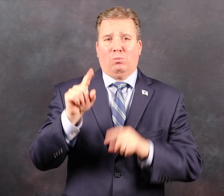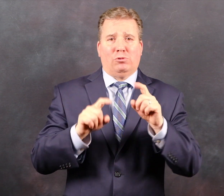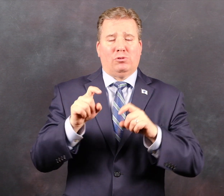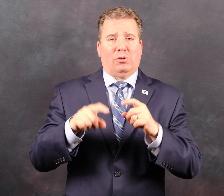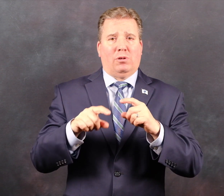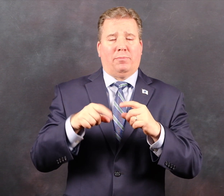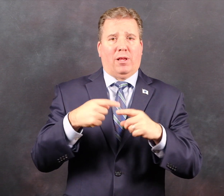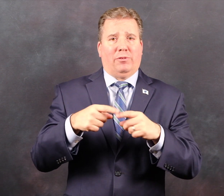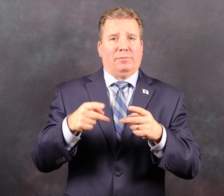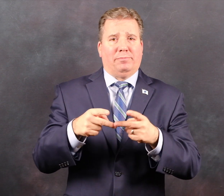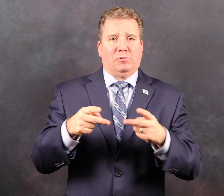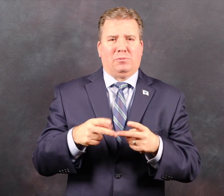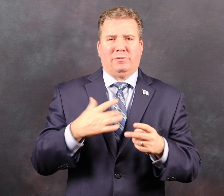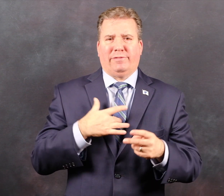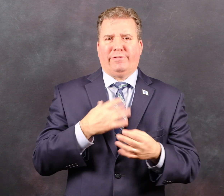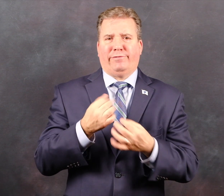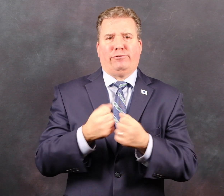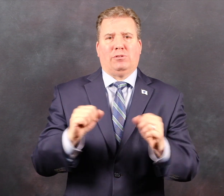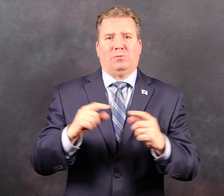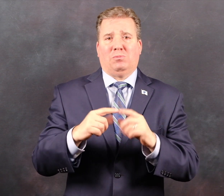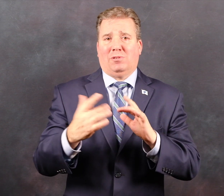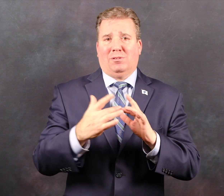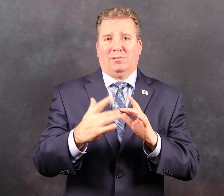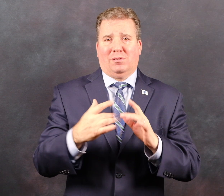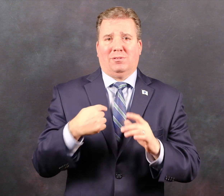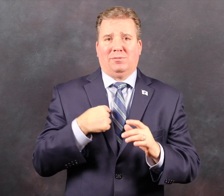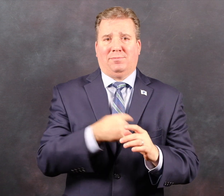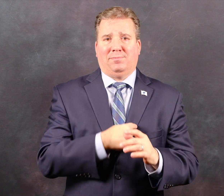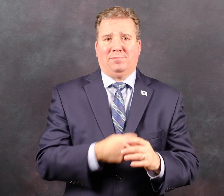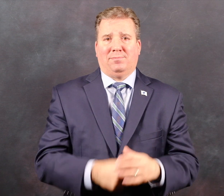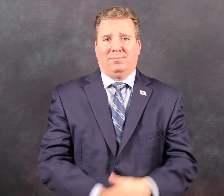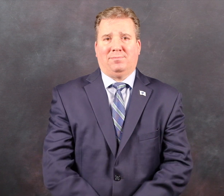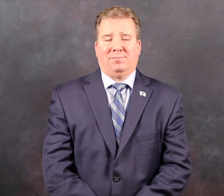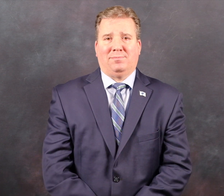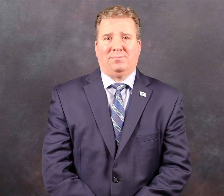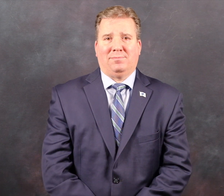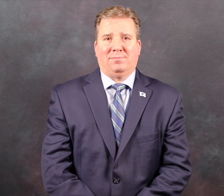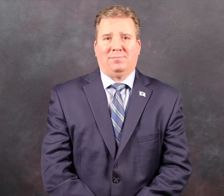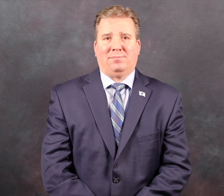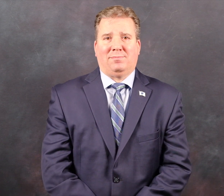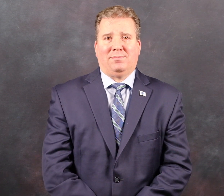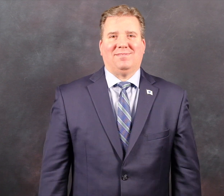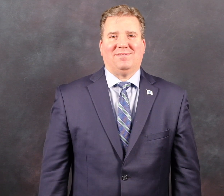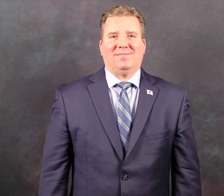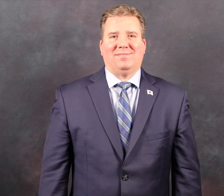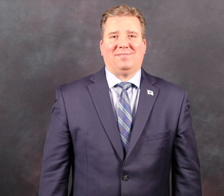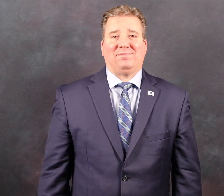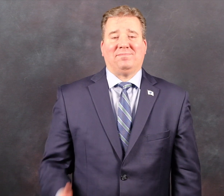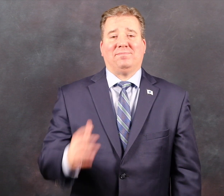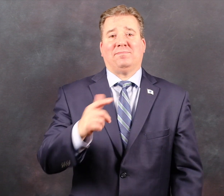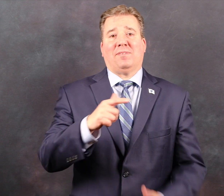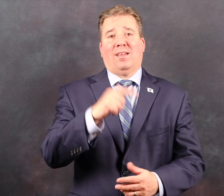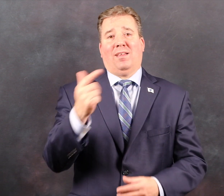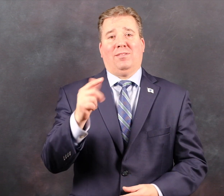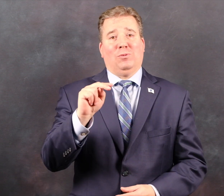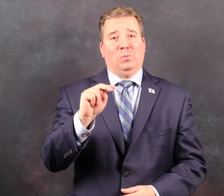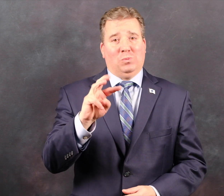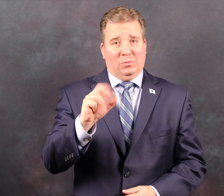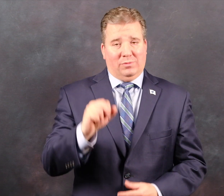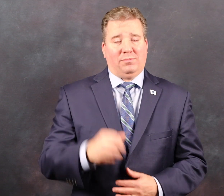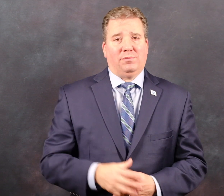If you have any questions regarding the position, please feel free to contact us.